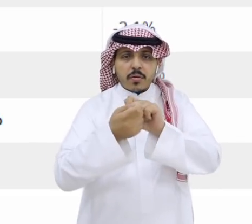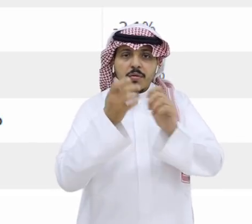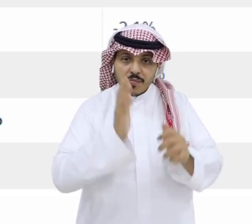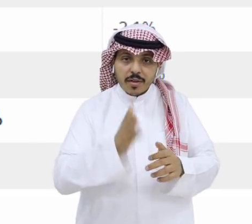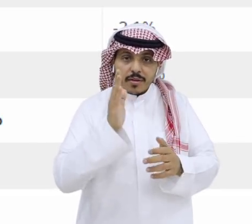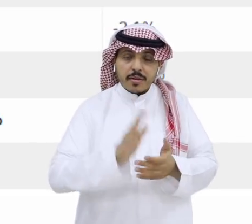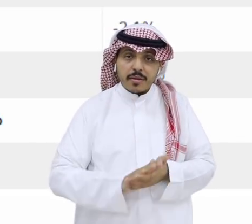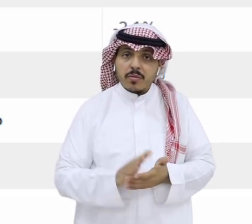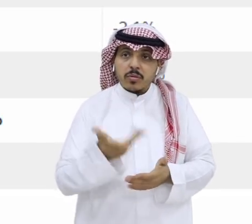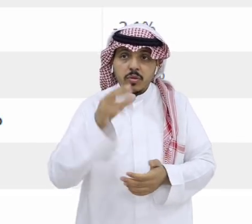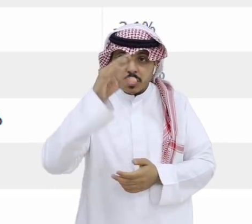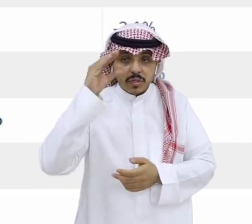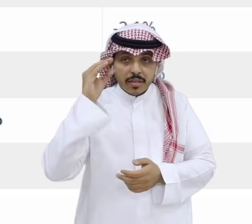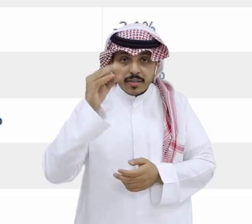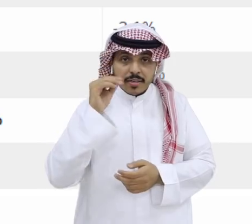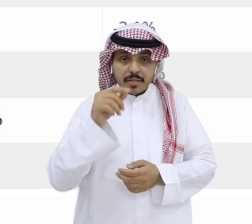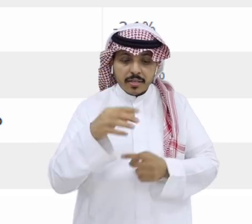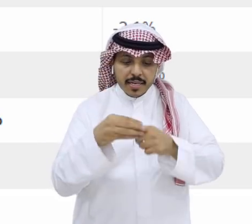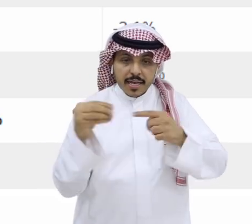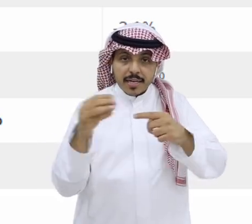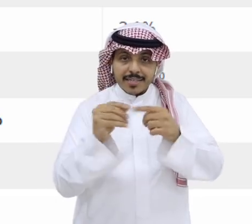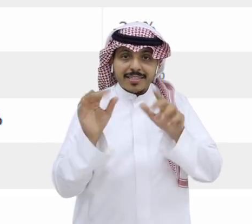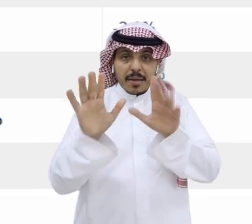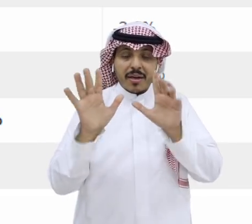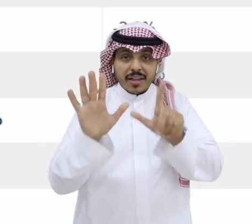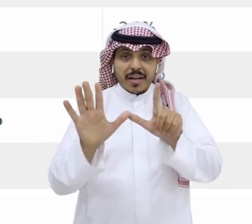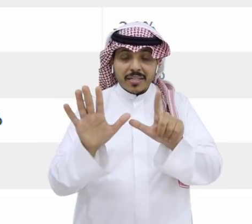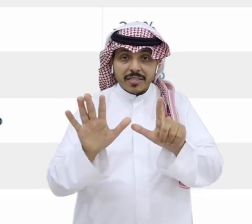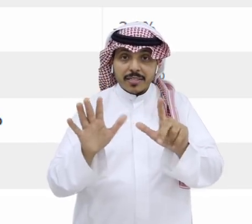The percentage of change in Samsung is -17%